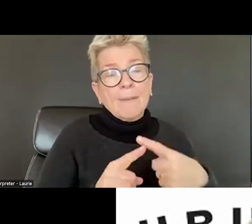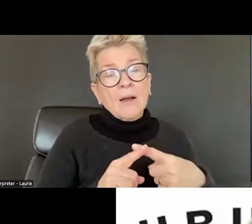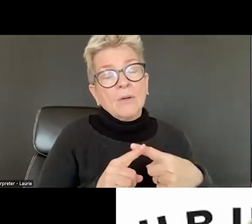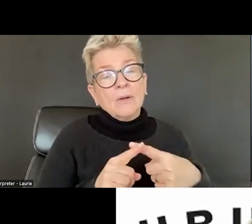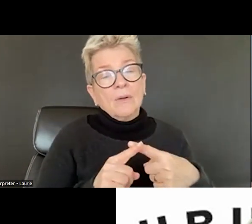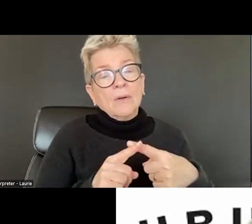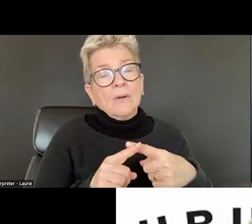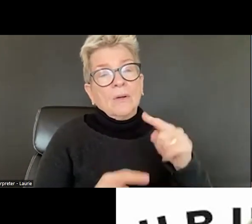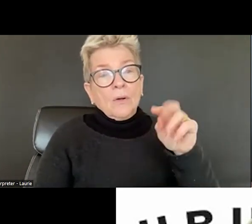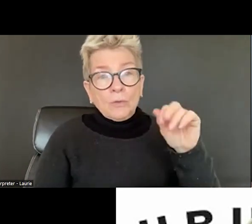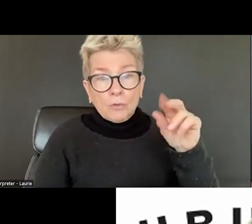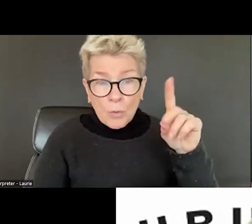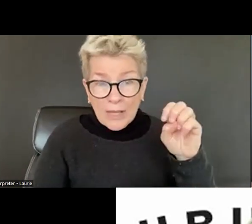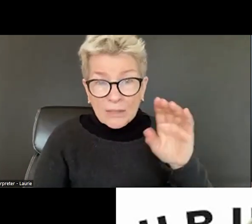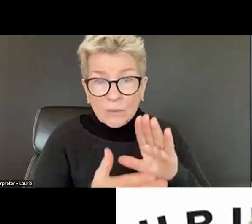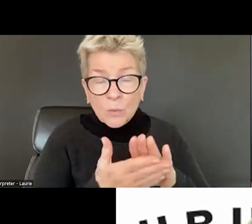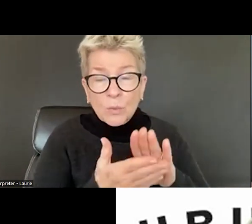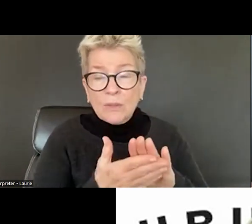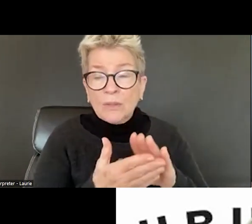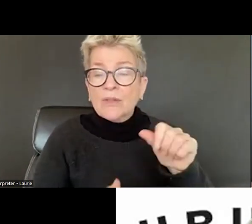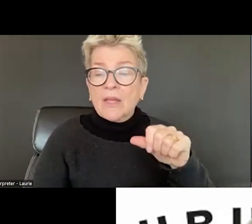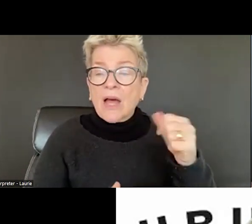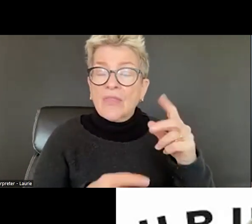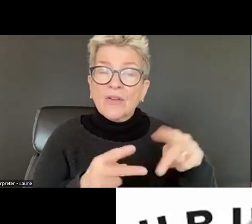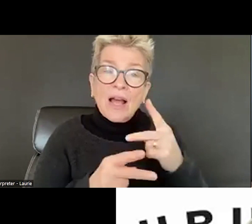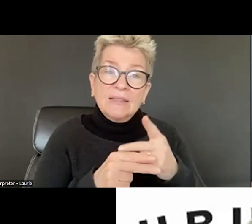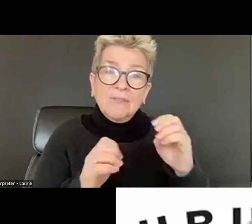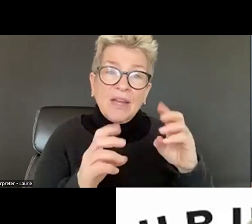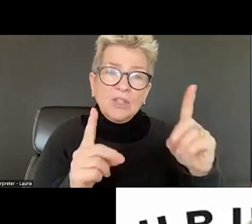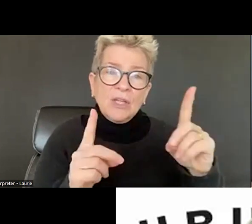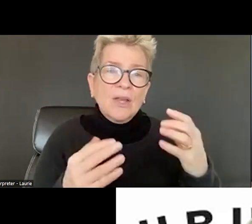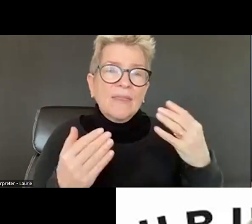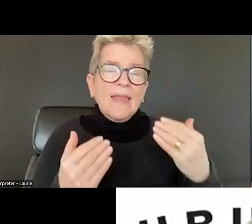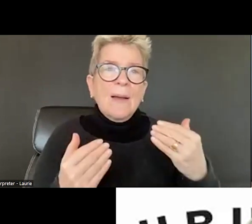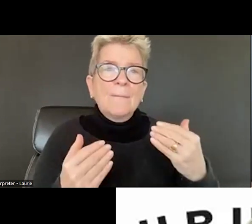schools other forms of education and I mean now I I've haven't been a college counselor for some